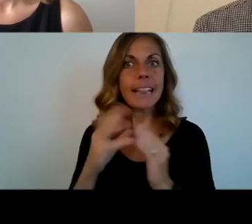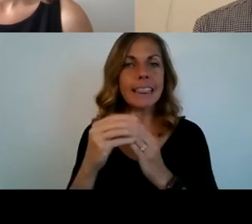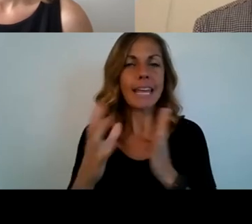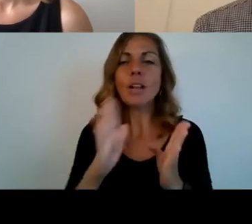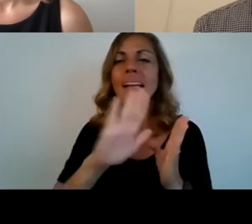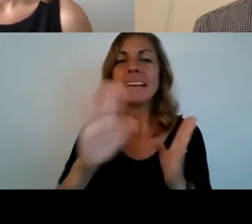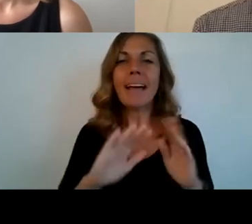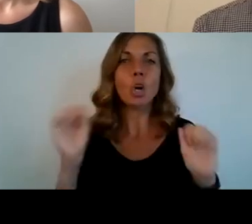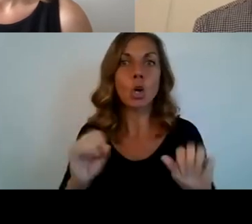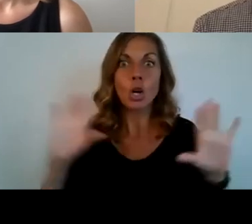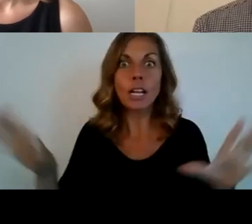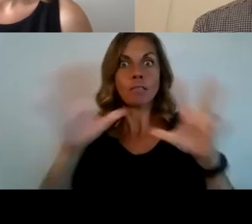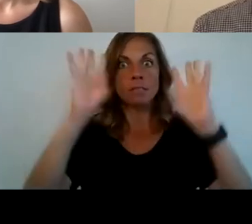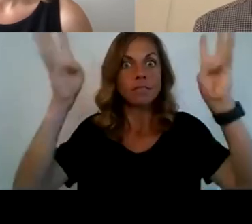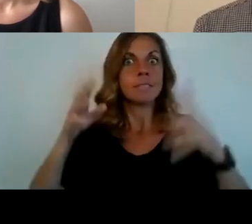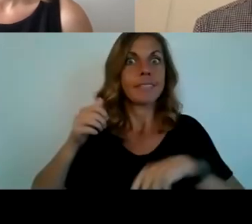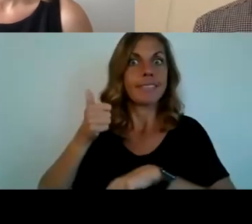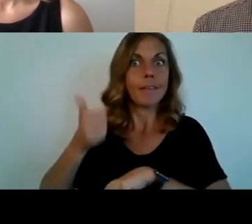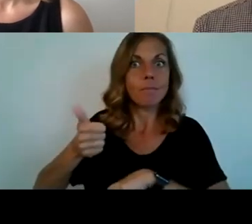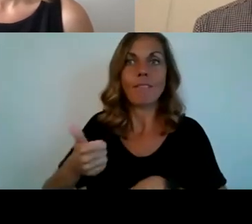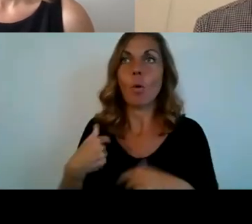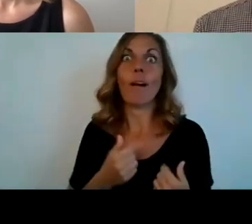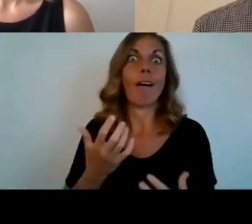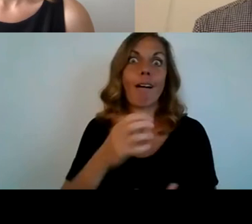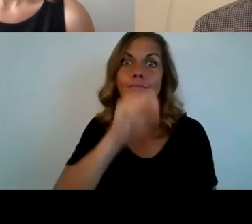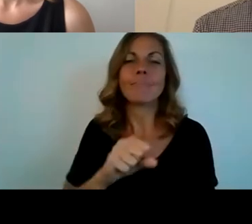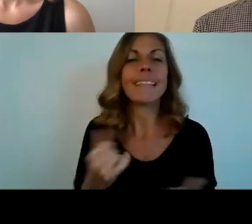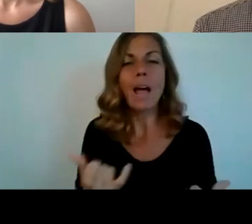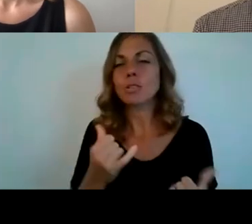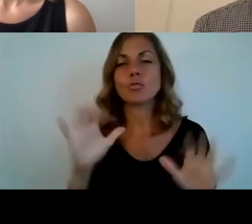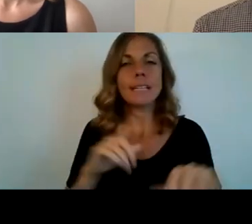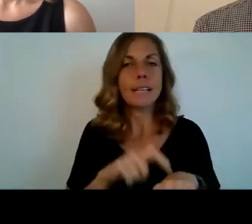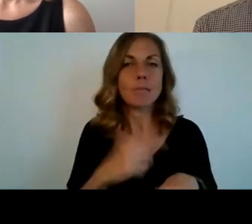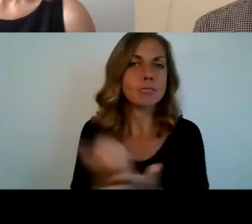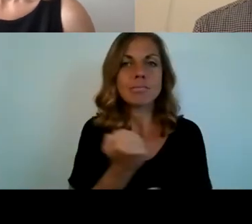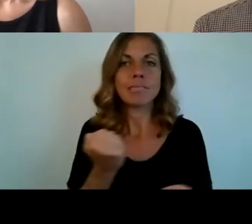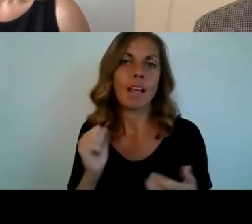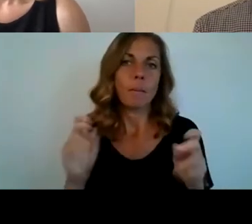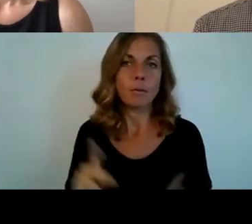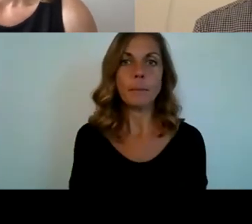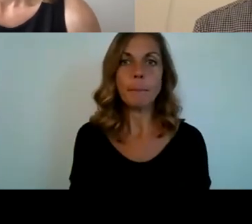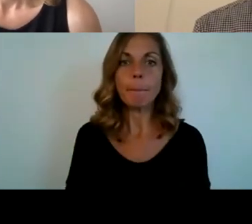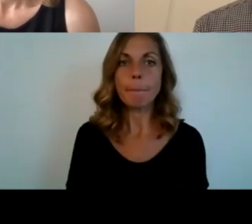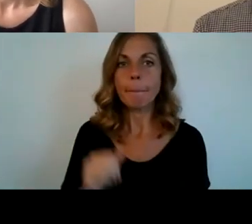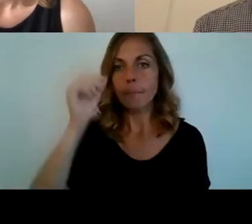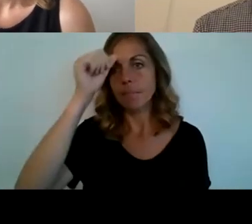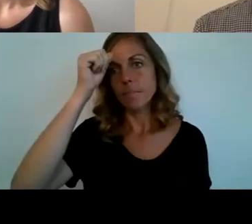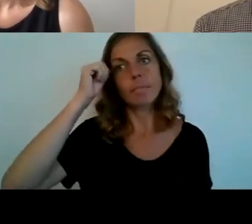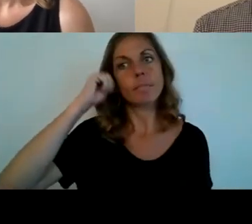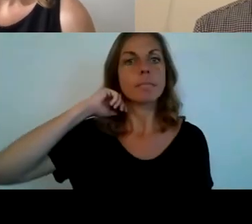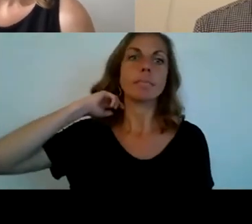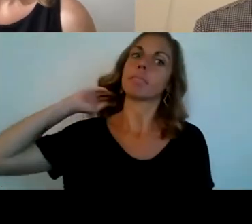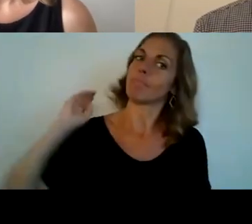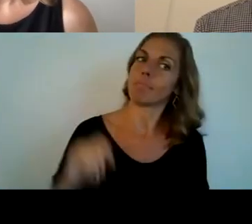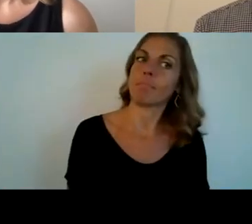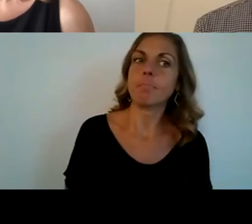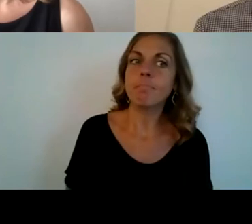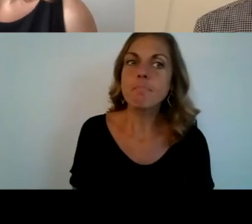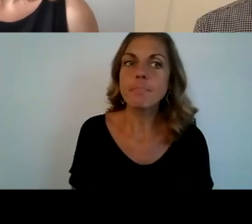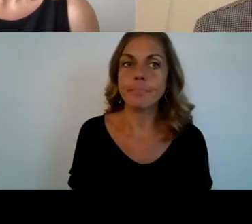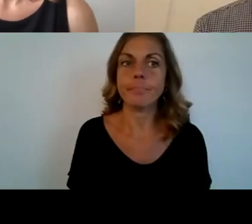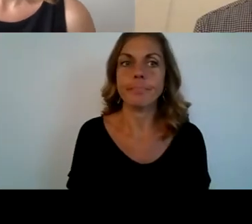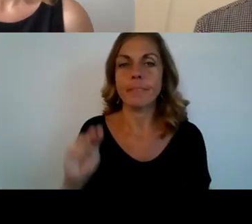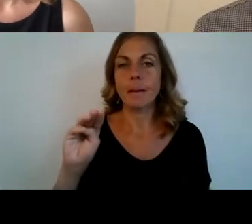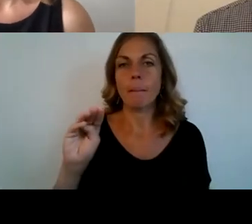for. Now is the time to lean into those opportunities. So, Jennifer, you talked about this a bit.